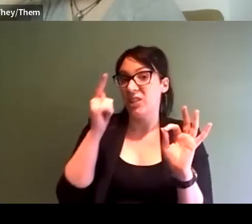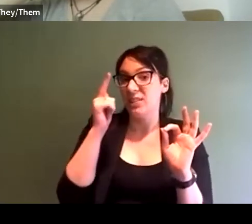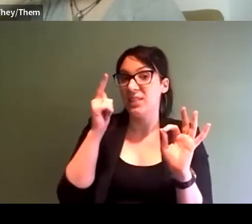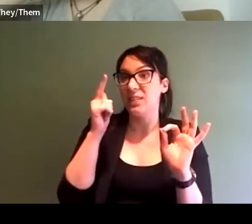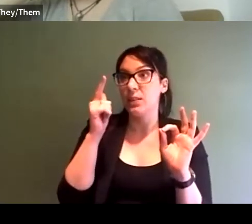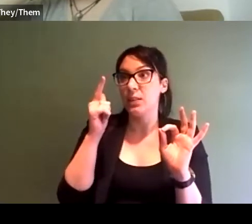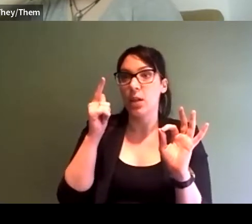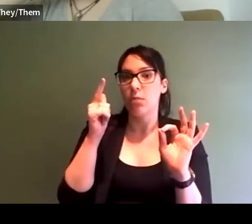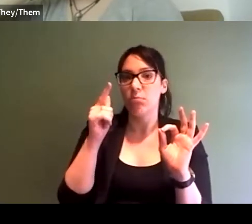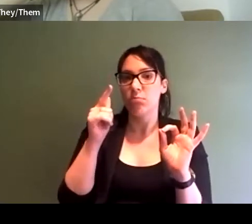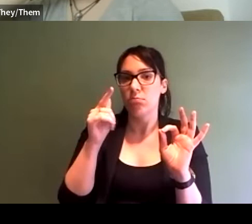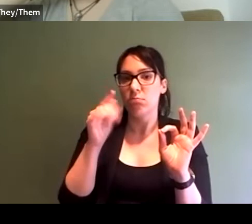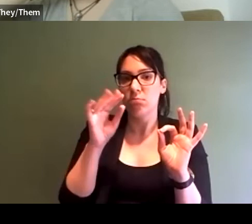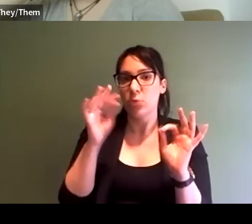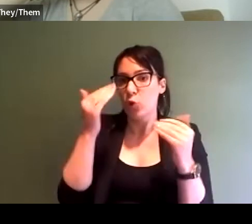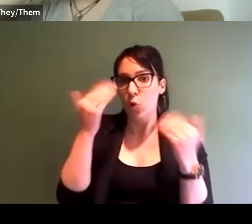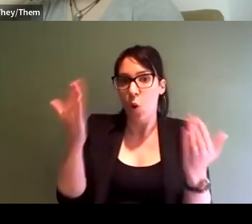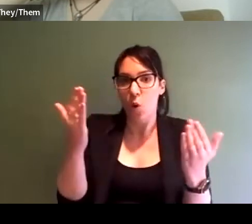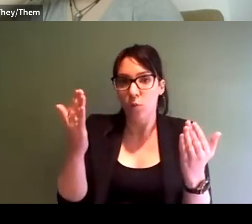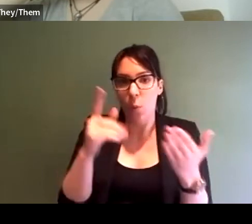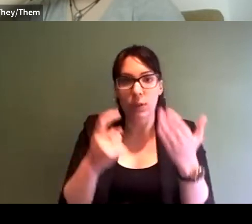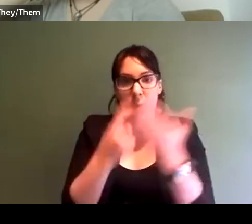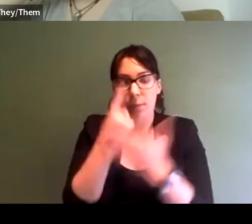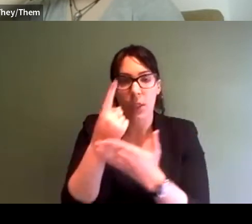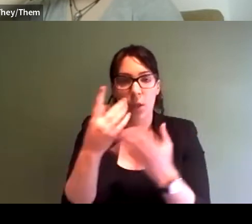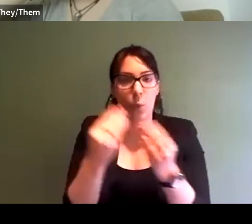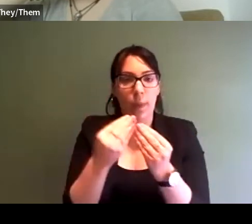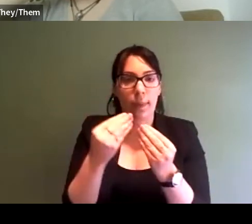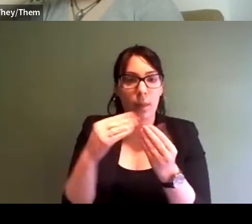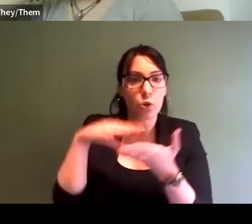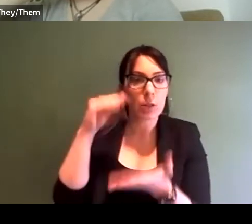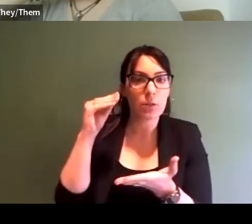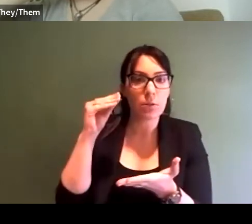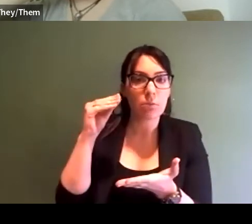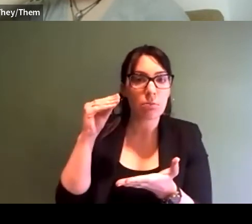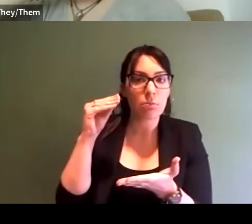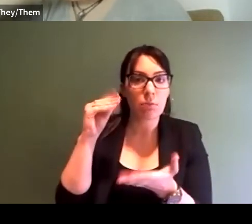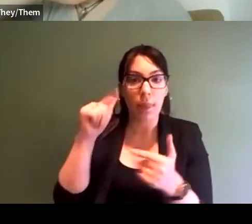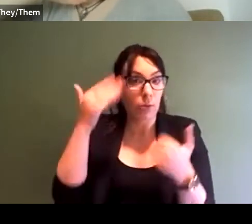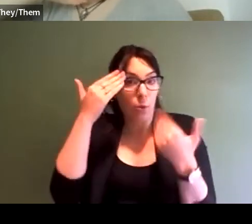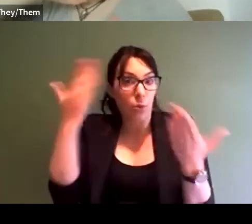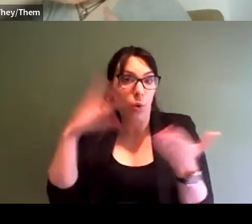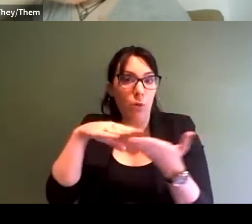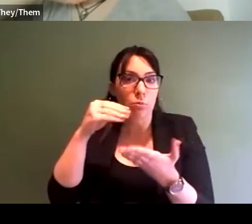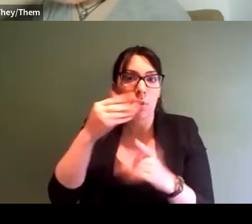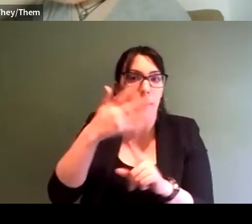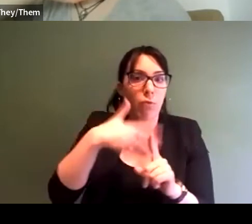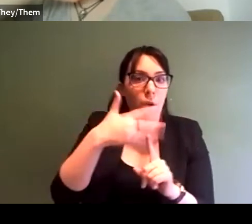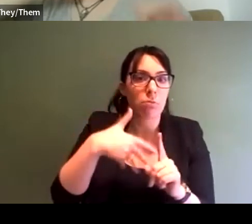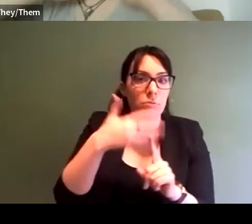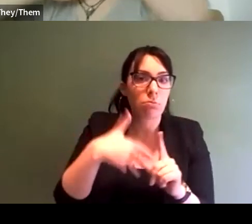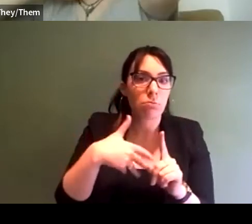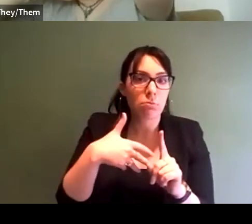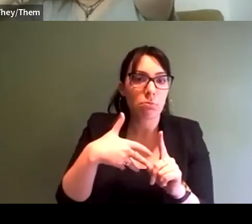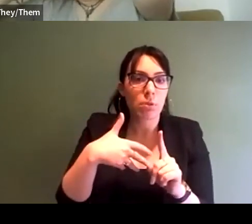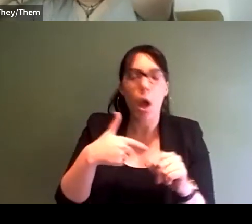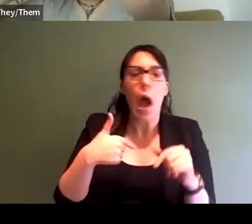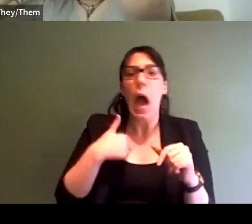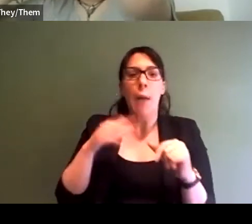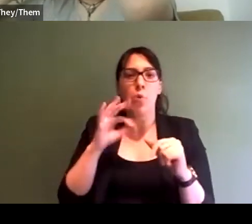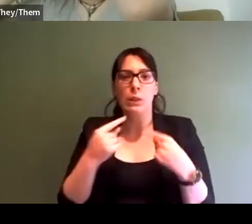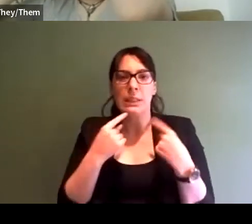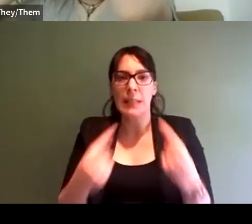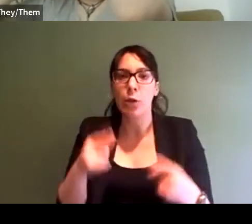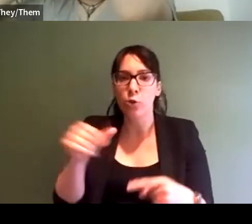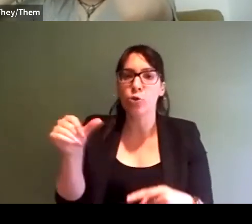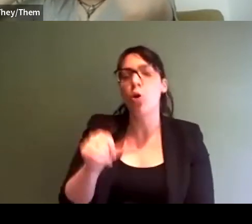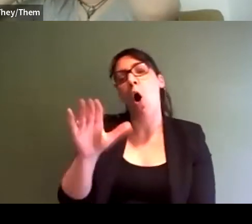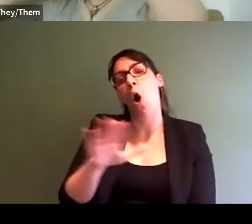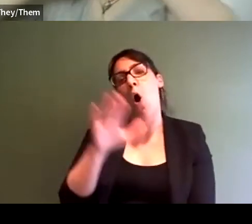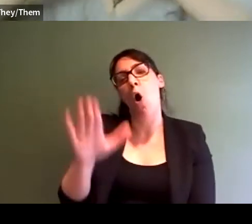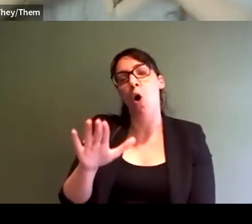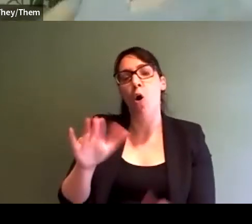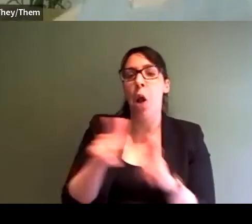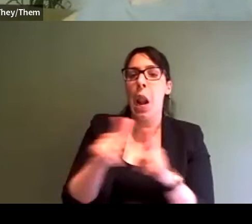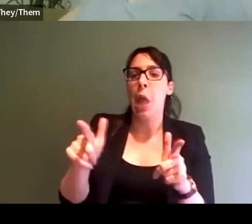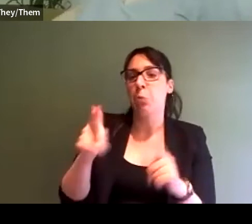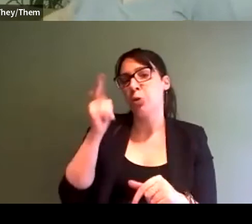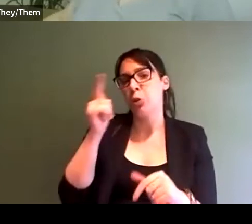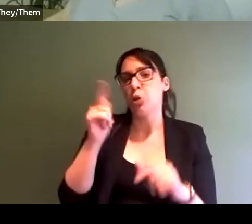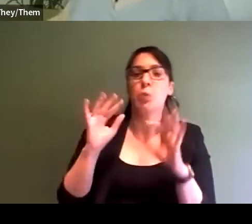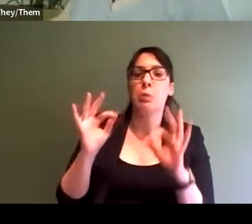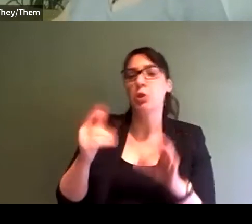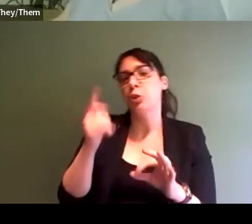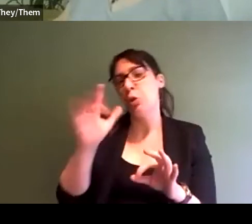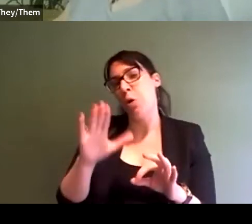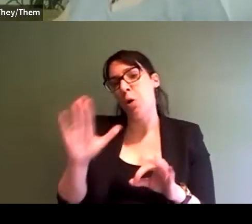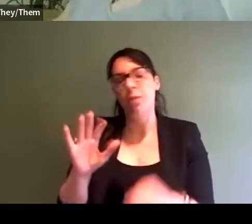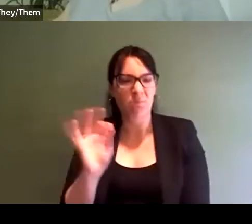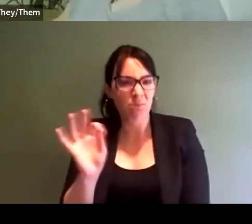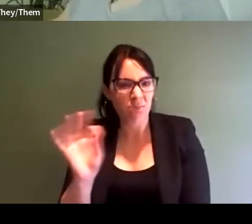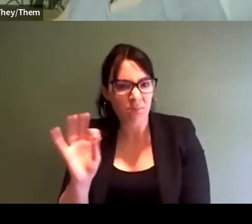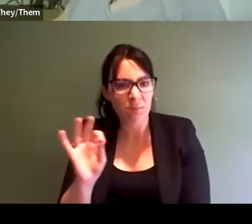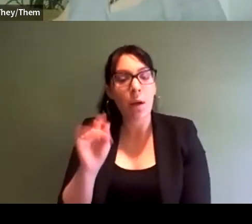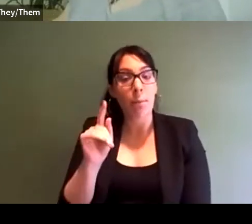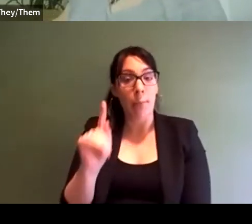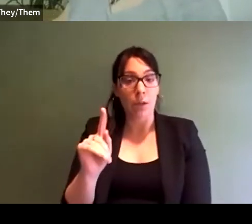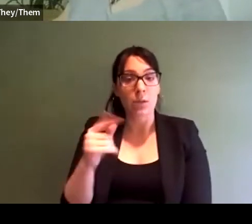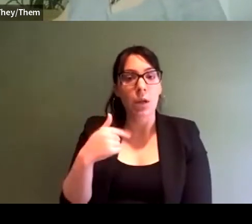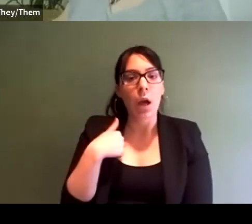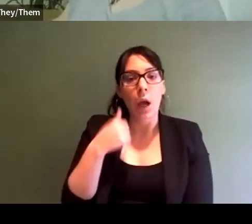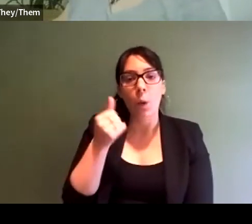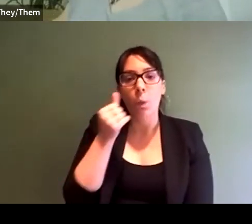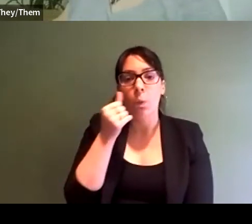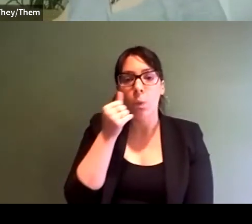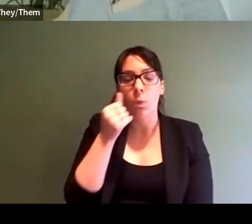on with students and that involves disability and so I'm not necessarily saying, Give them a break, but I think as well, parents may need to take. If you are at a school because I know I don't know about everyone else but my primary school experience